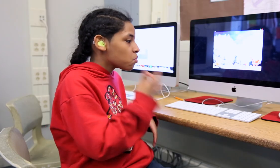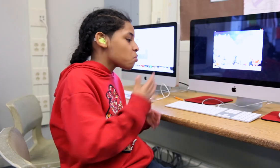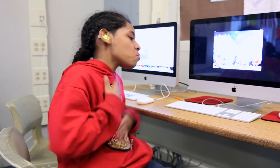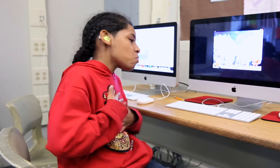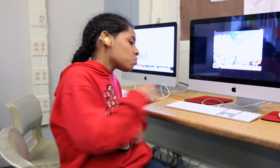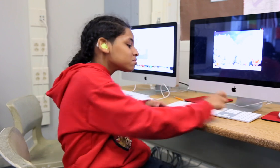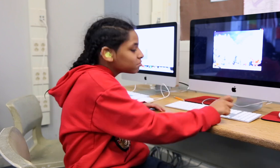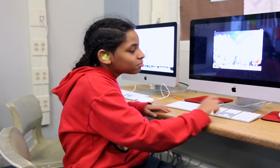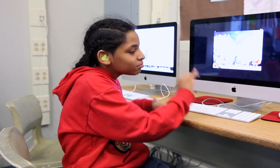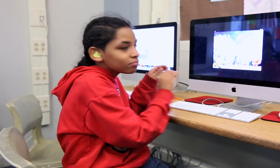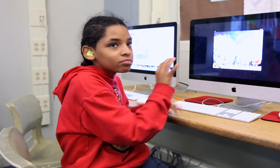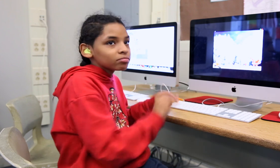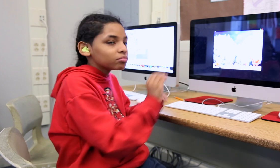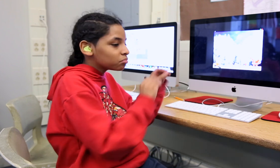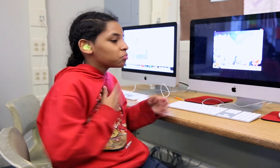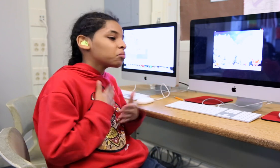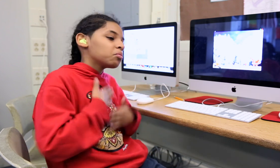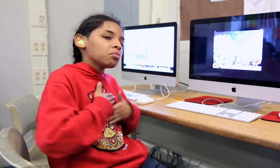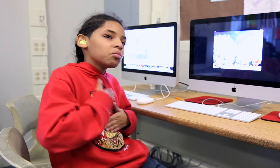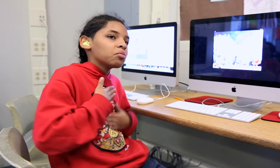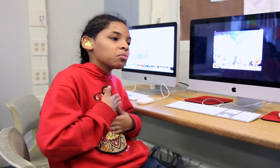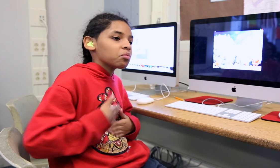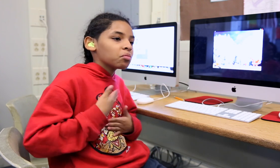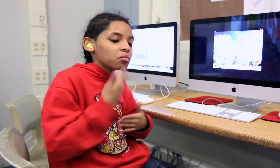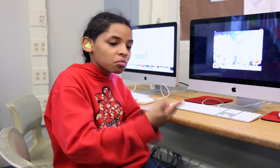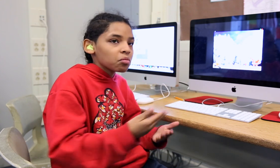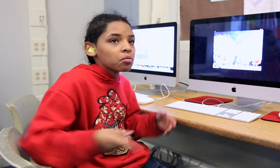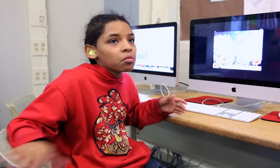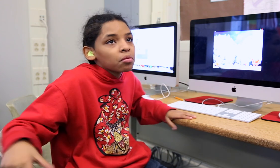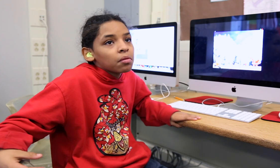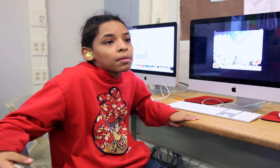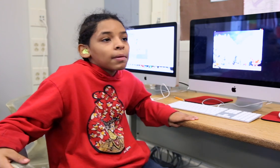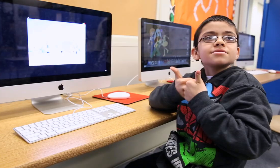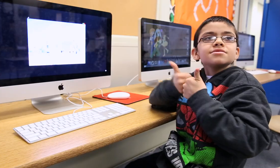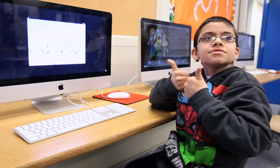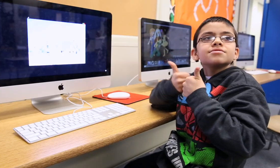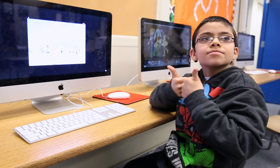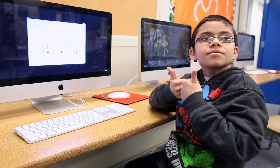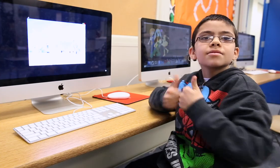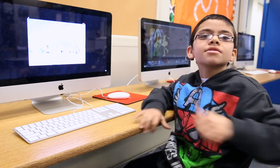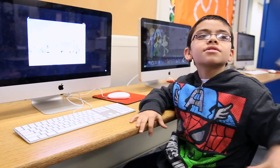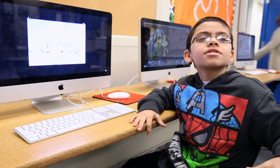Well, because computers, I enjoy computers. I enjoy making things. I enjoy it. It's good. Well, it's like playing a game.